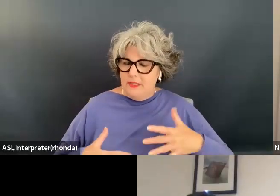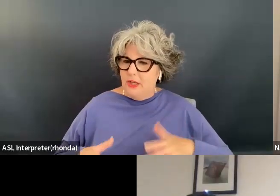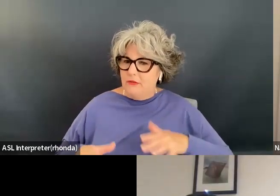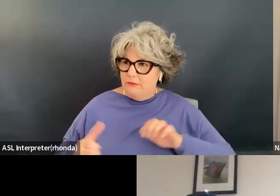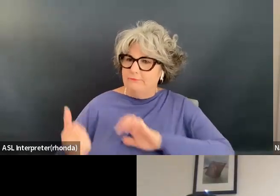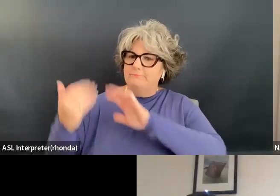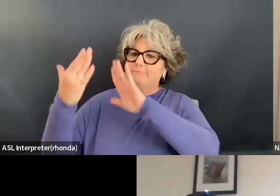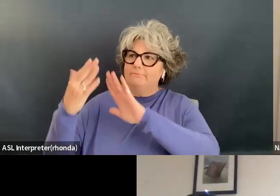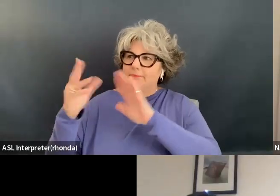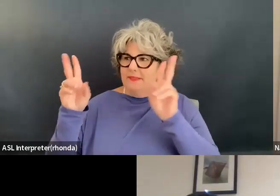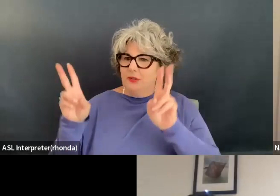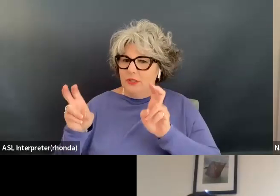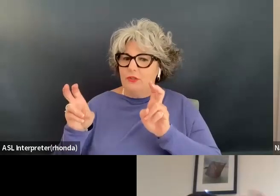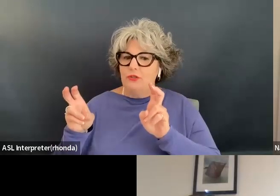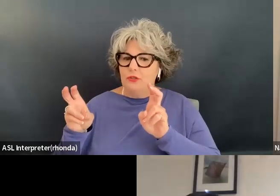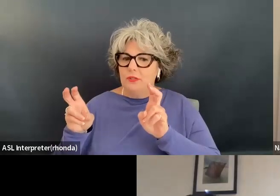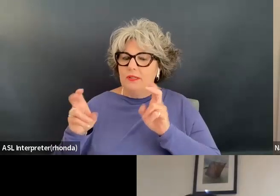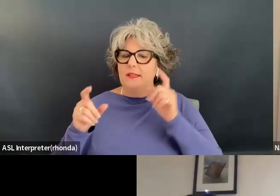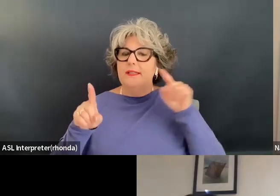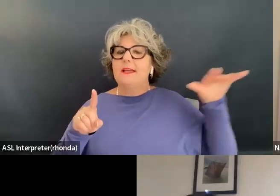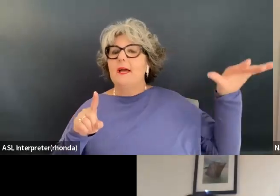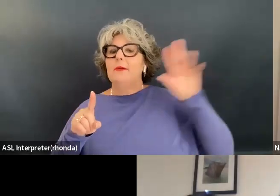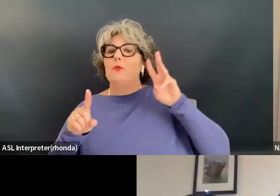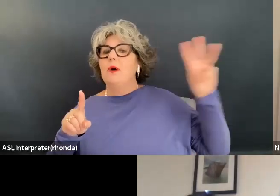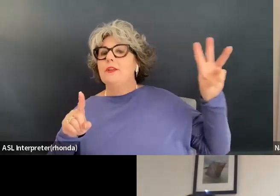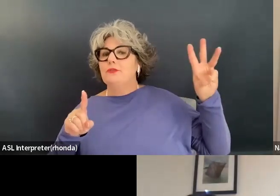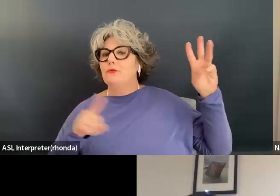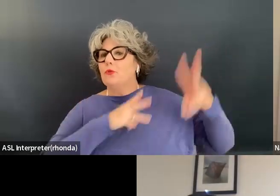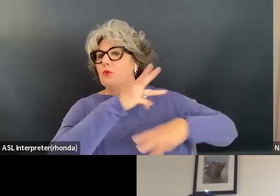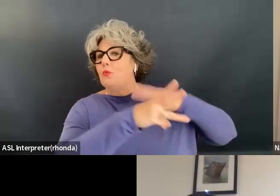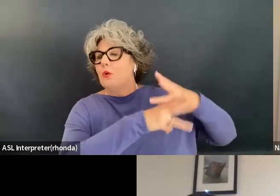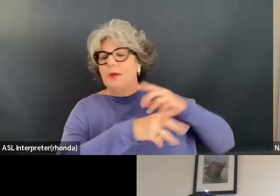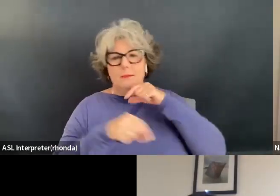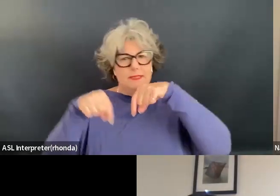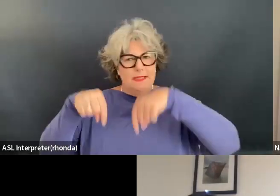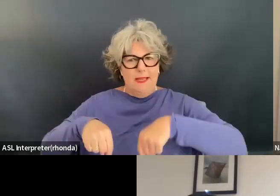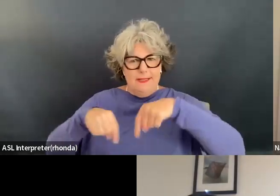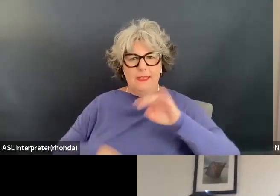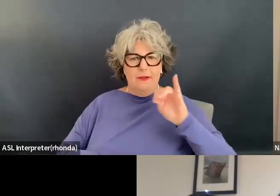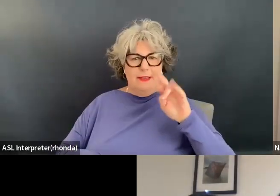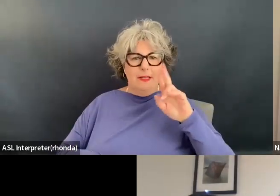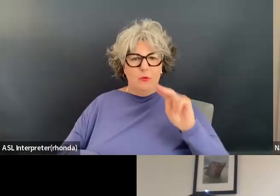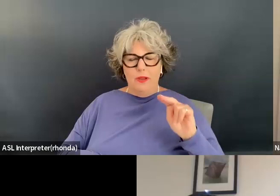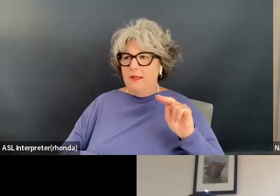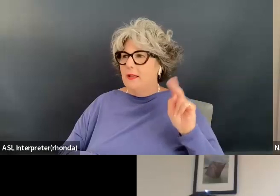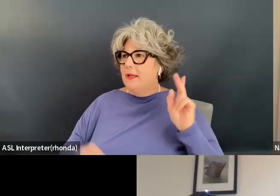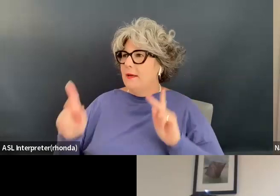that is always going on in Western societies, but we don't have it. So just the ignorance and the fact that,